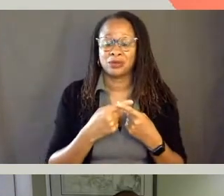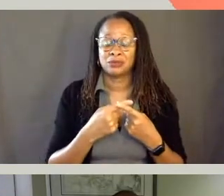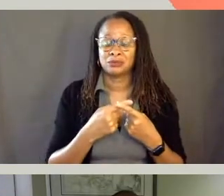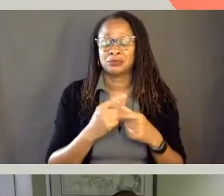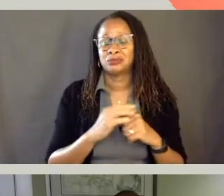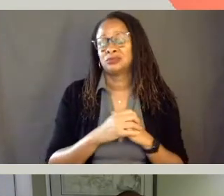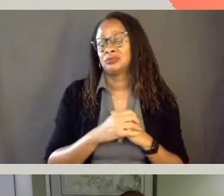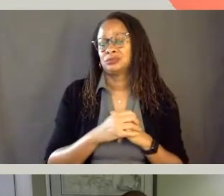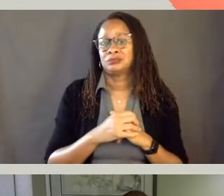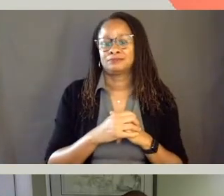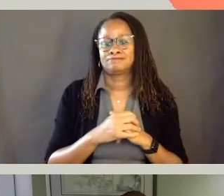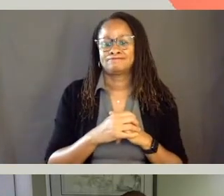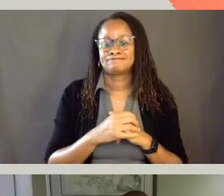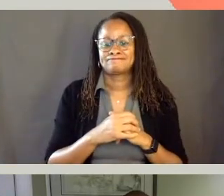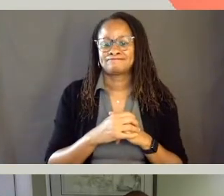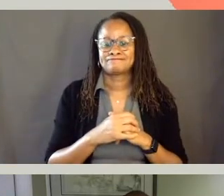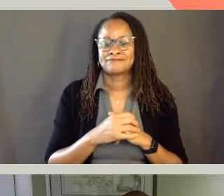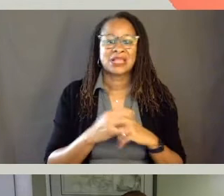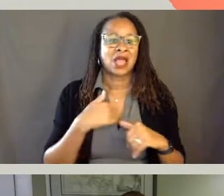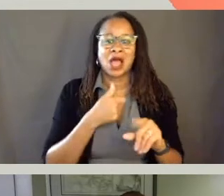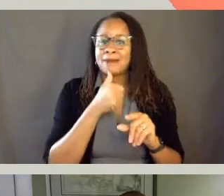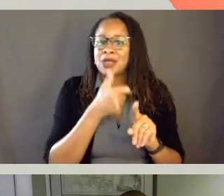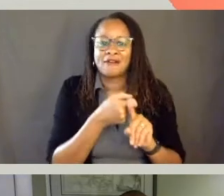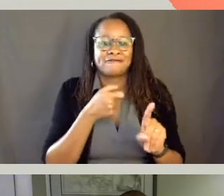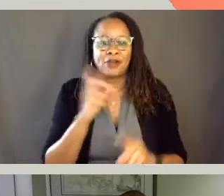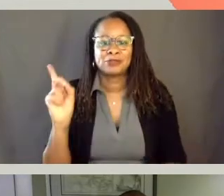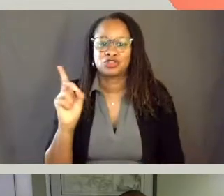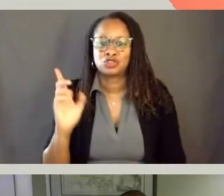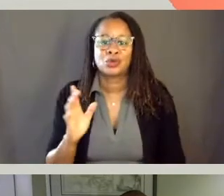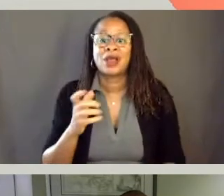You know, again I'm not from Detroit. The producer was from Detroit.